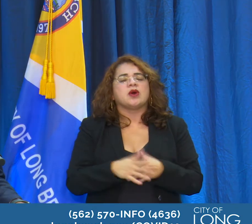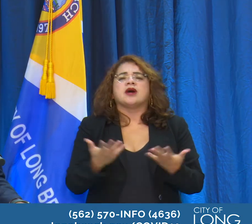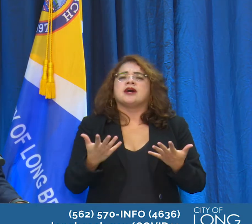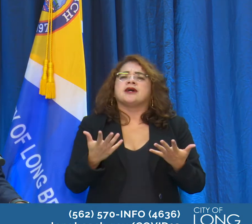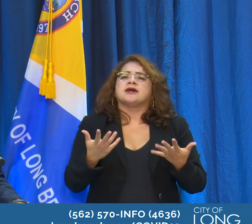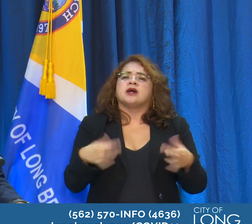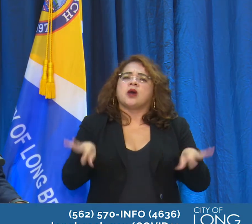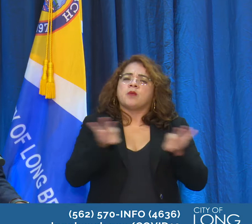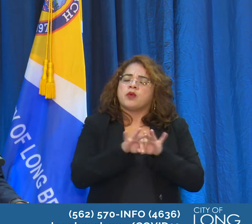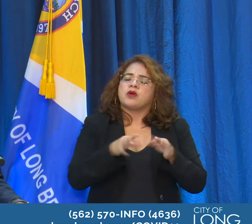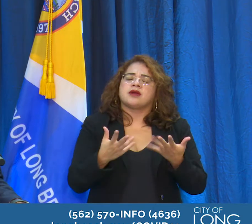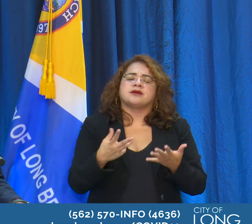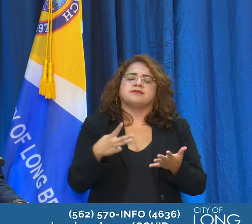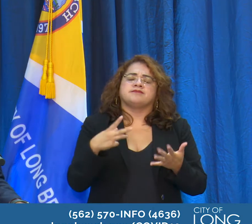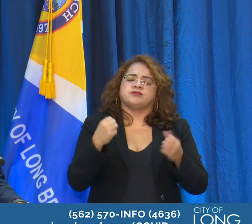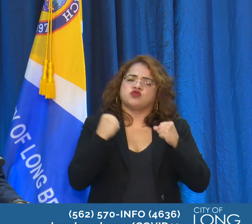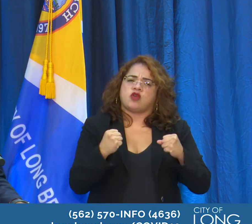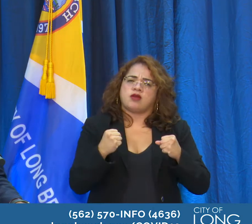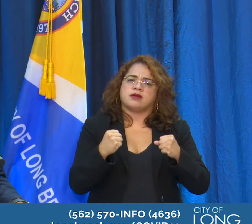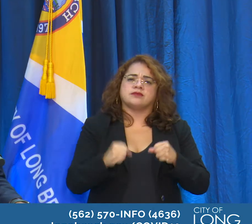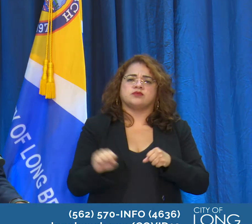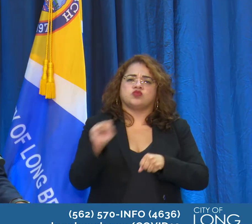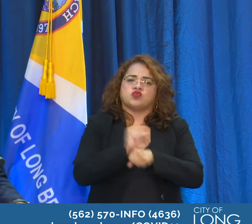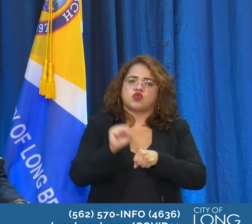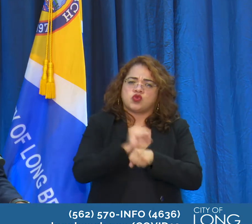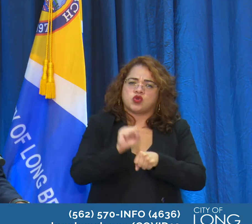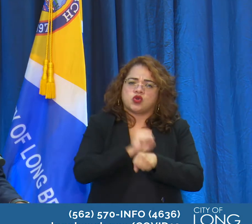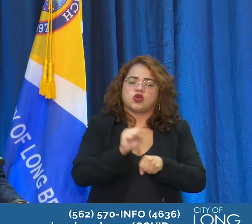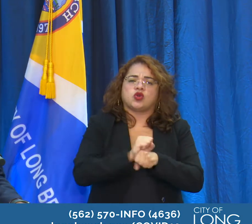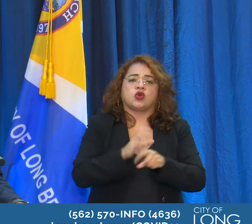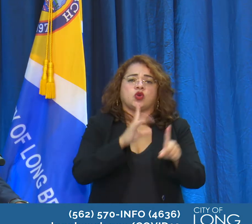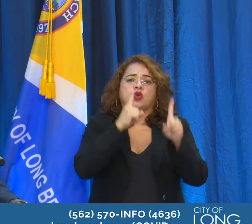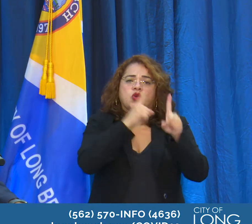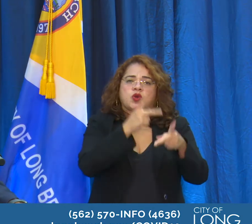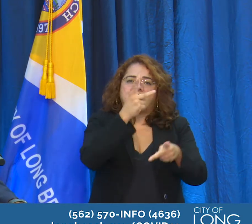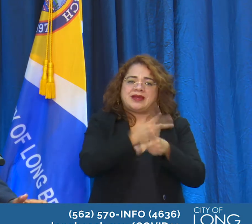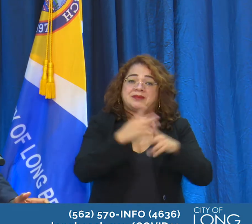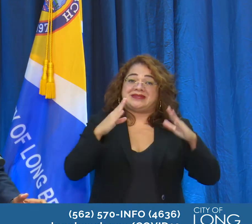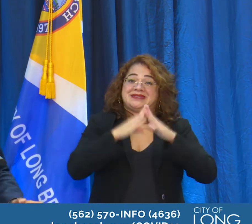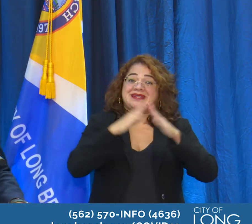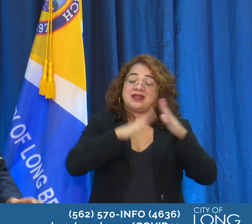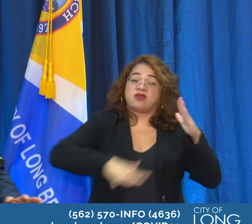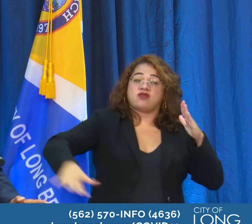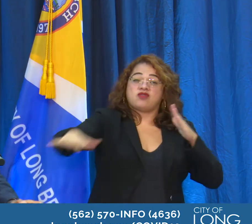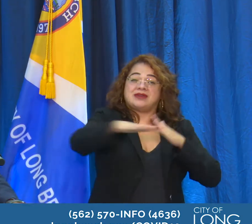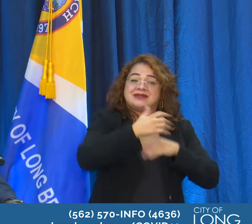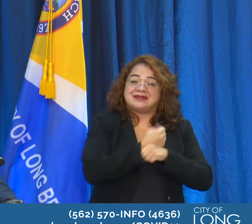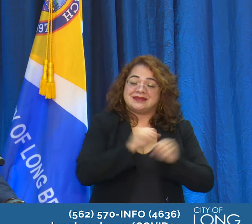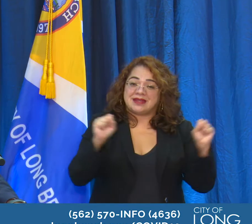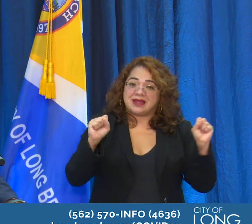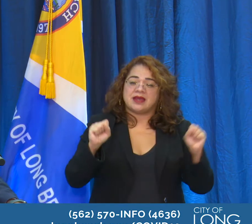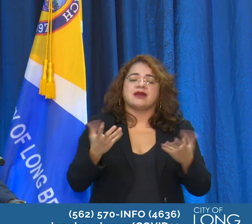through work, we have a lot to do in this city to keep people safe, and being mayor is something I committed to in the good times and the bad.